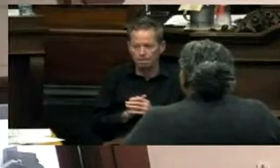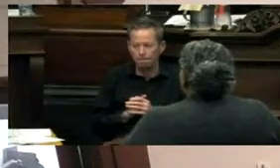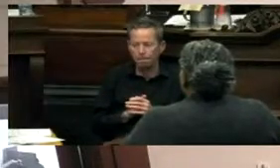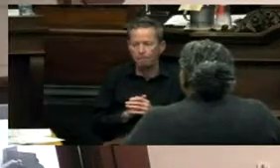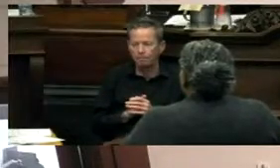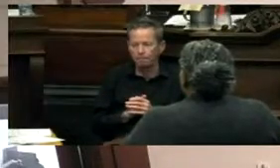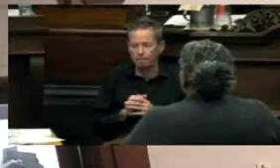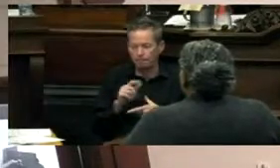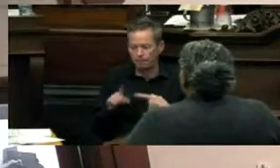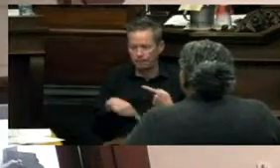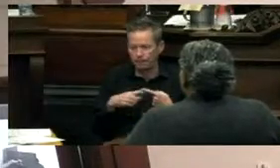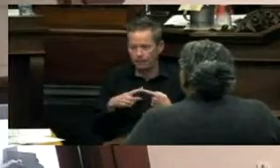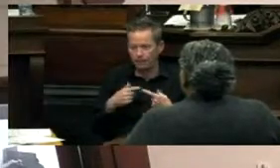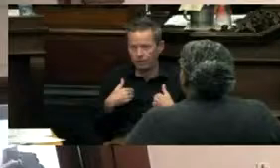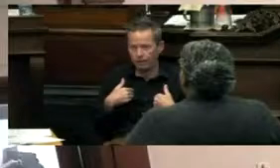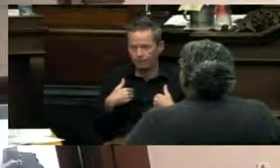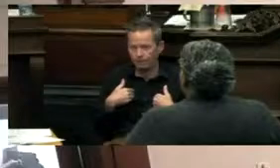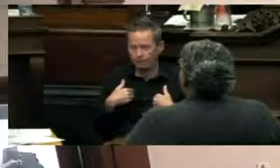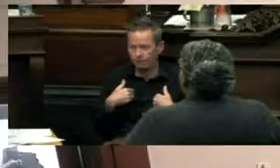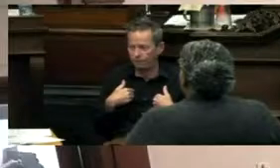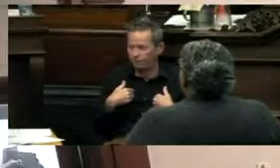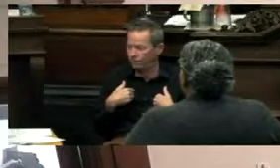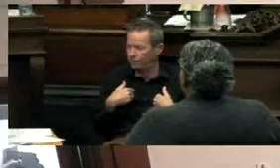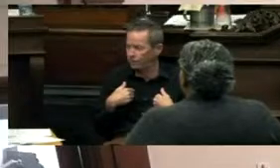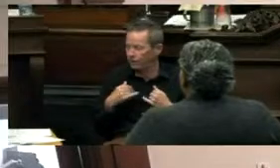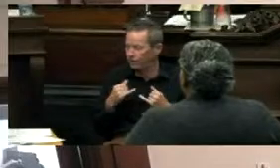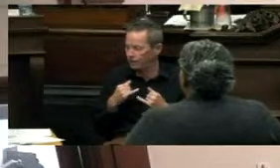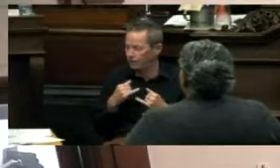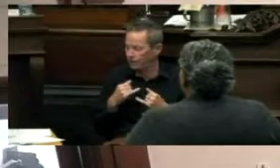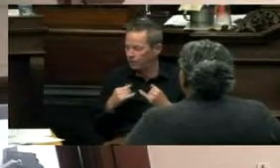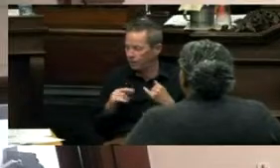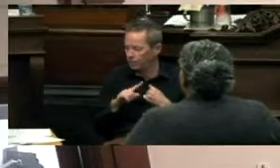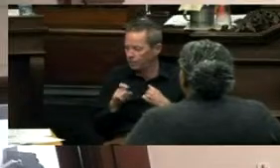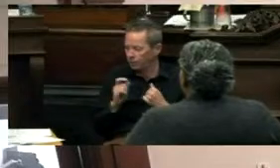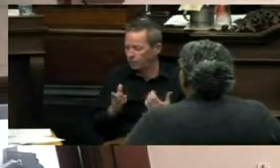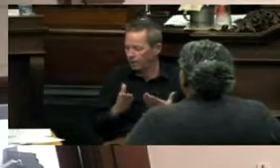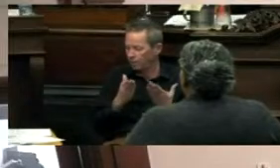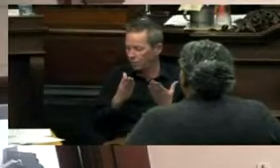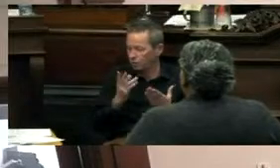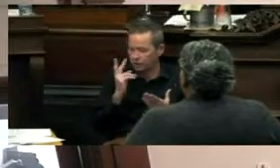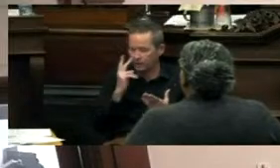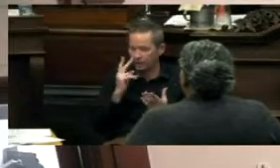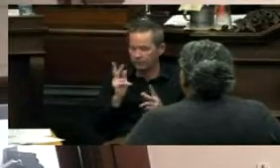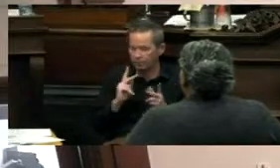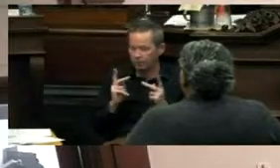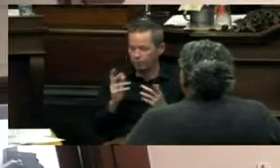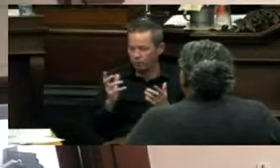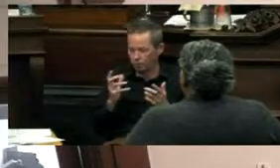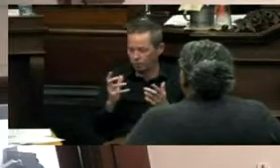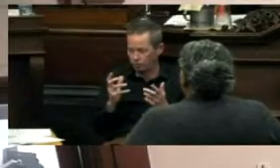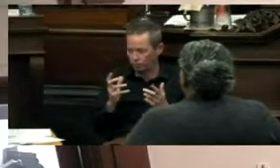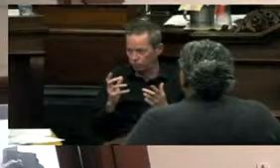didn't have the opportunity to have a work session. So when we